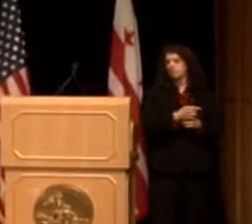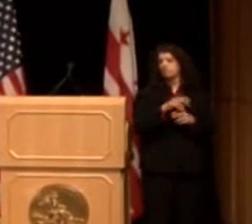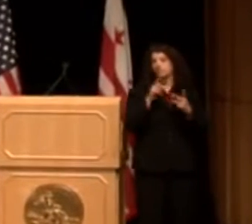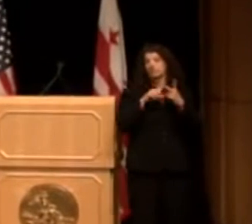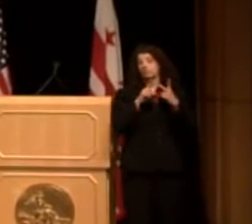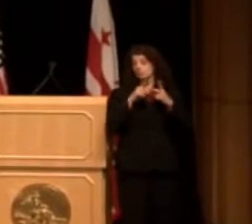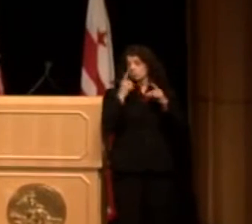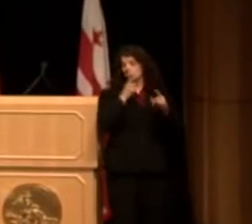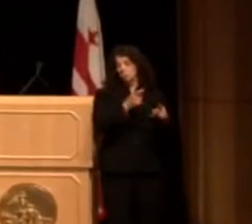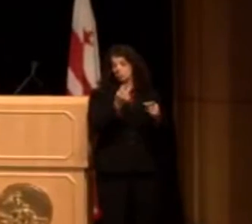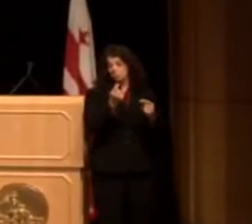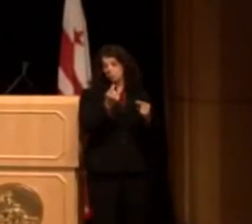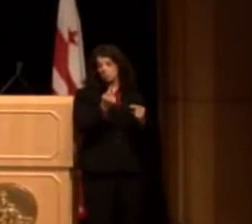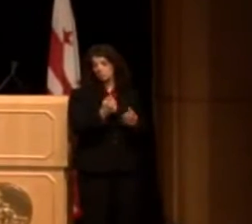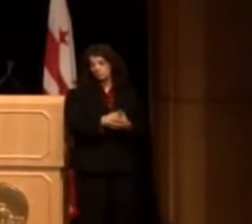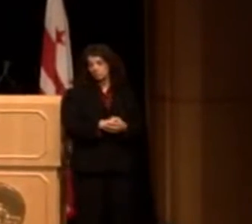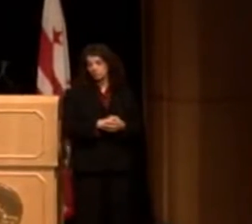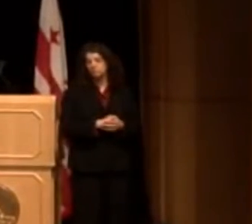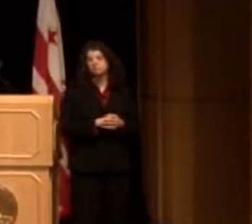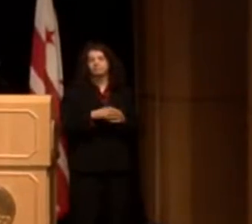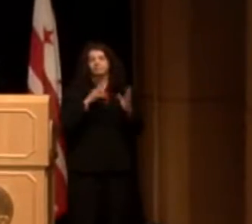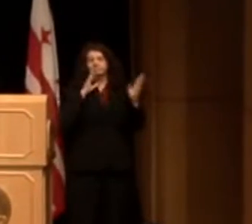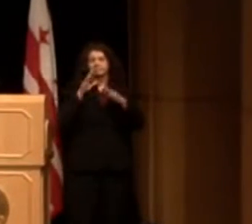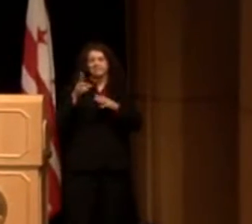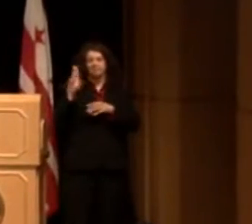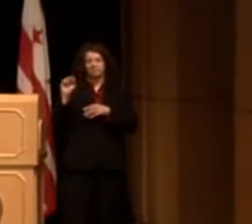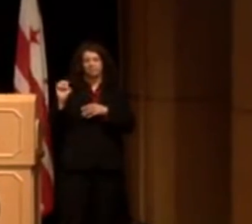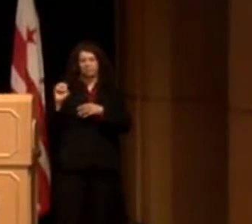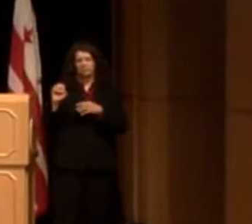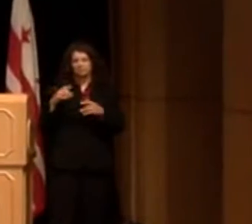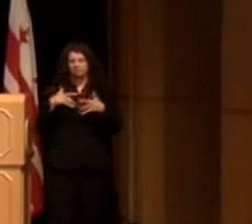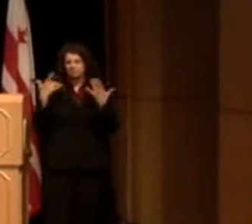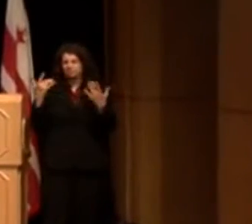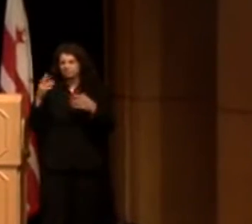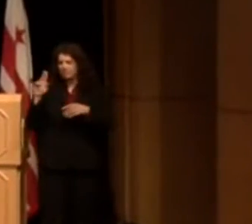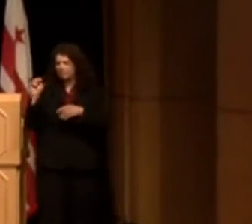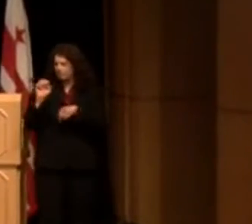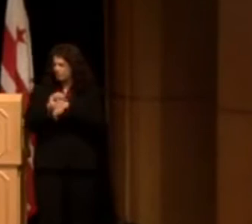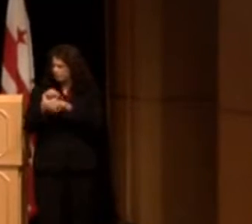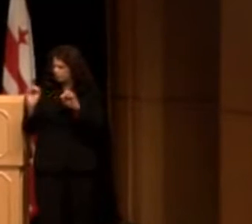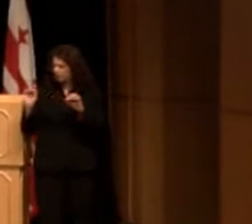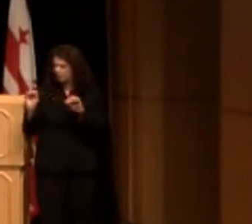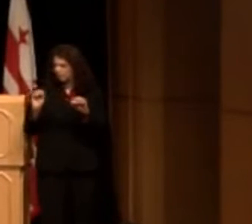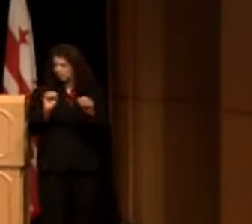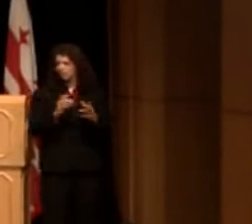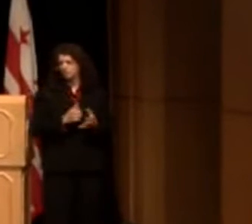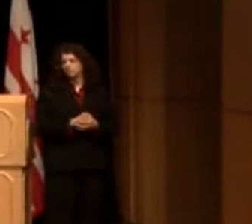UNEMPLOYMENT AND THE WAY THAT WE'VE POSITIONED THAT IN THE ECONOMIC DEVELOPMENT STRATEGY IS WE WANT TO MAKE SURE WE ARE